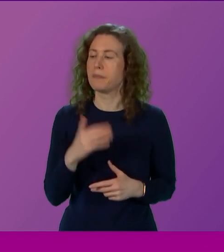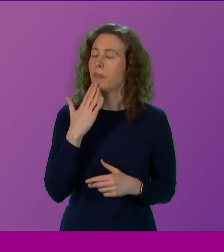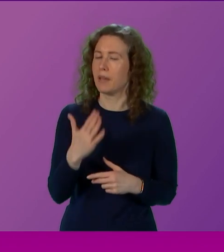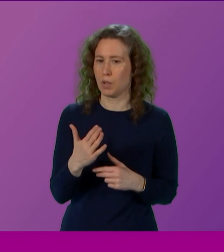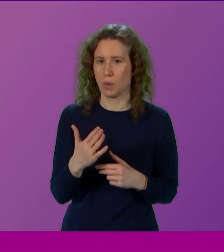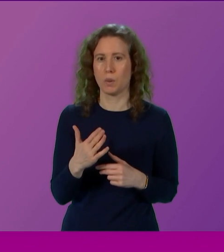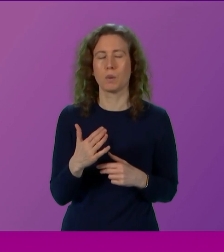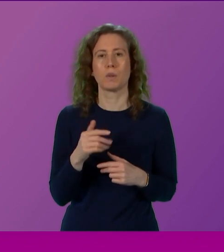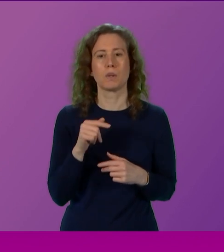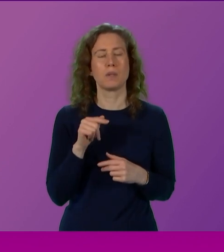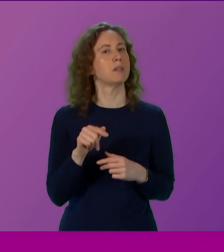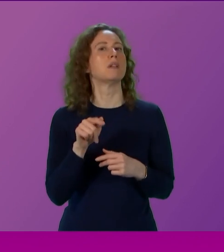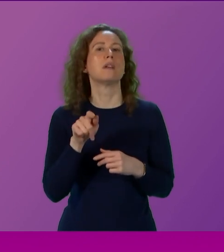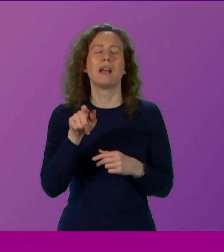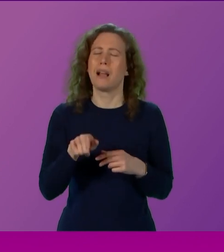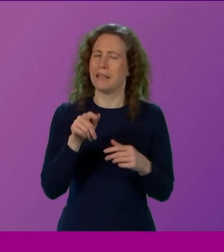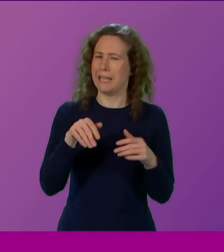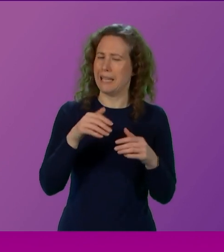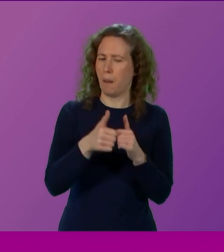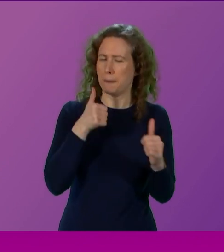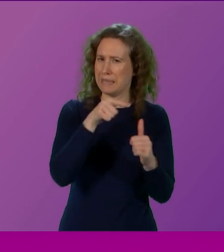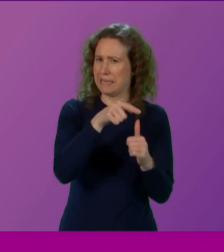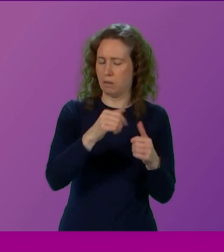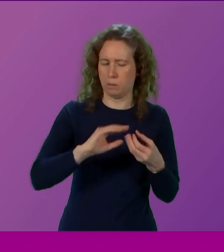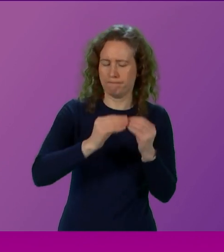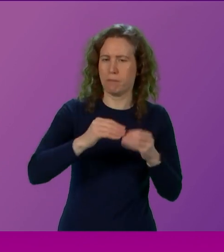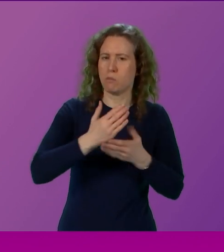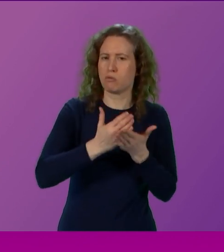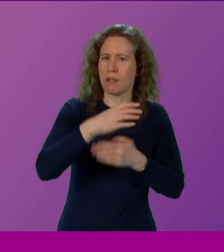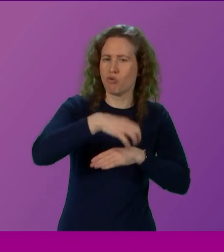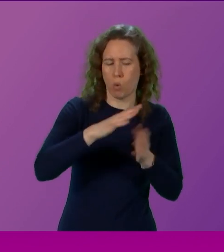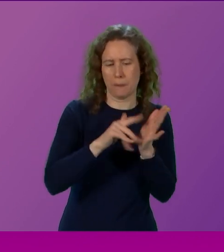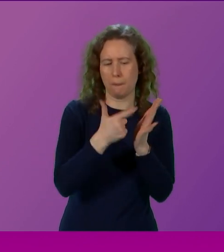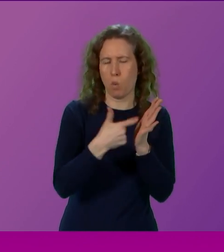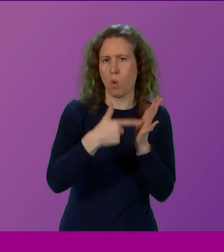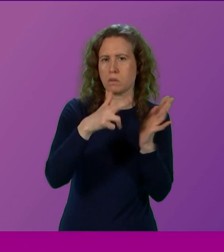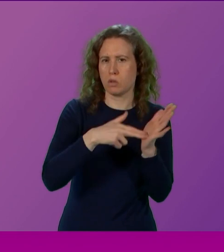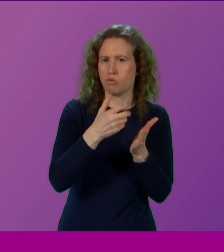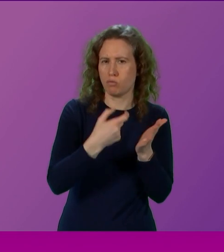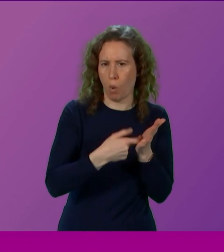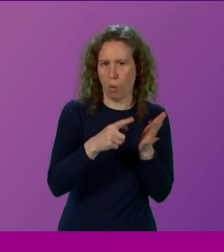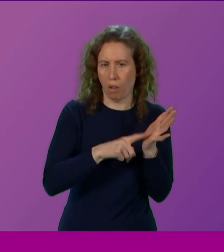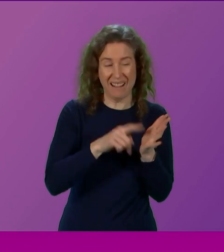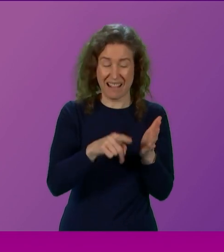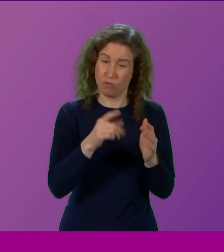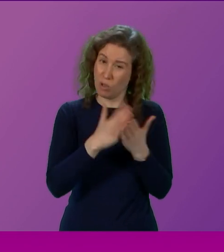The First Minister will be aware of the plight of Morton’s Rolls in Drumchapel, where 250 workers who have been responsible for creating an iconic Scottish brand now